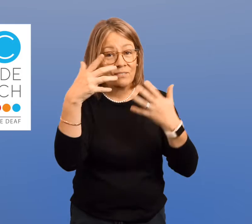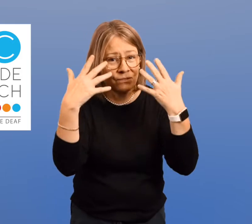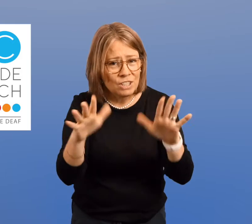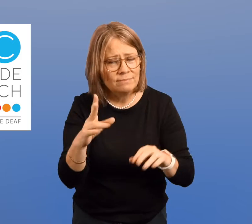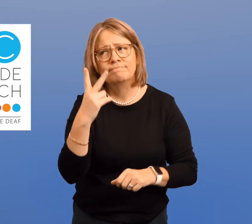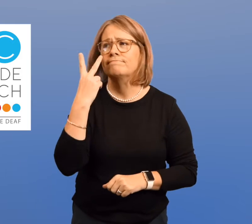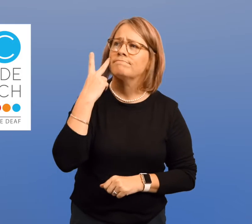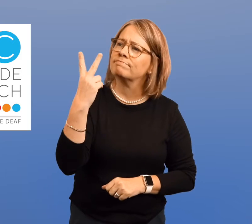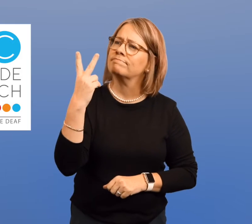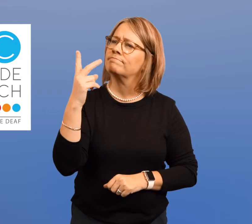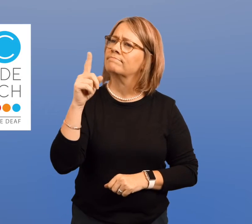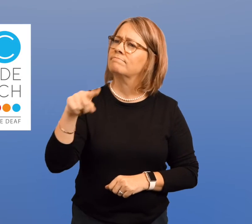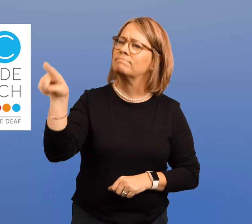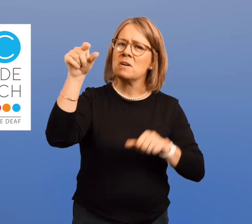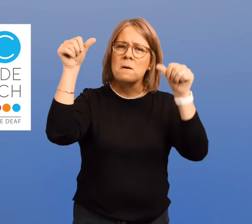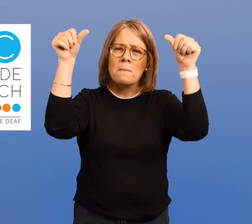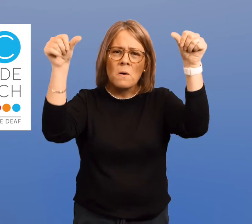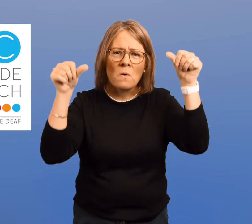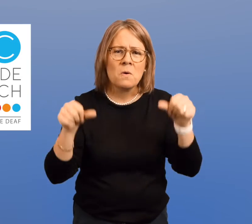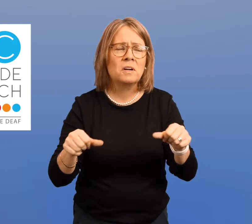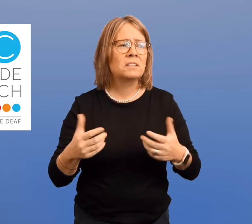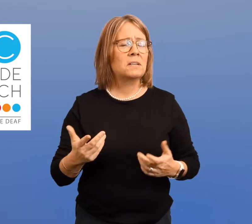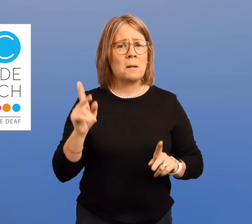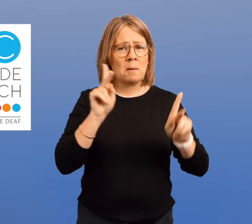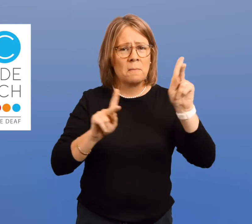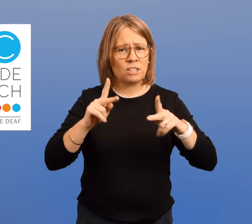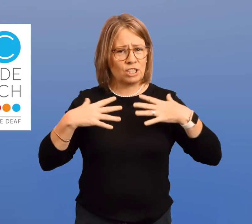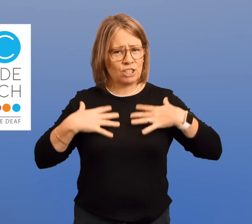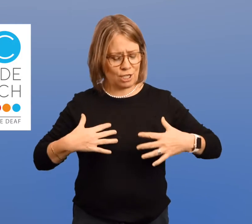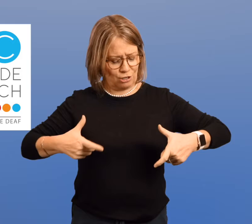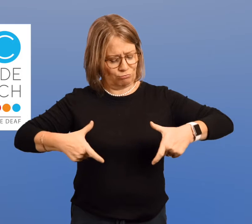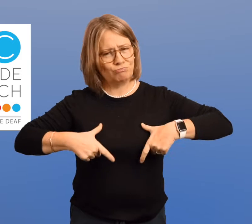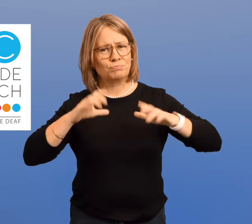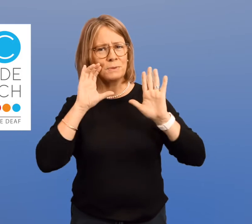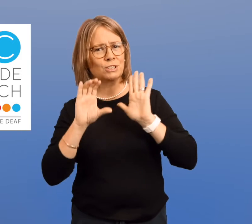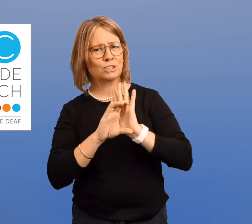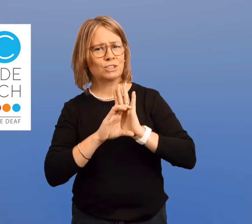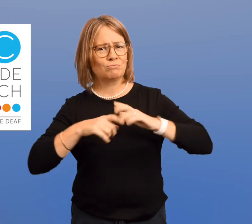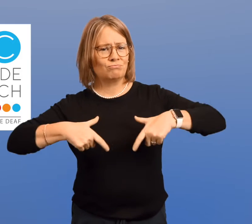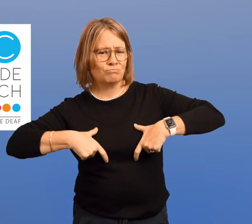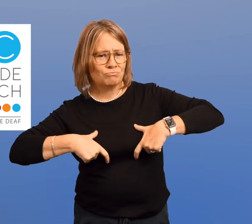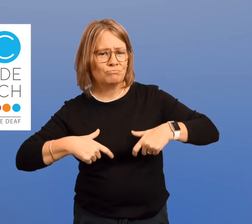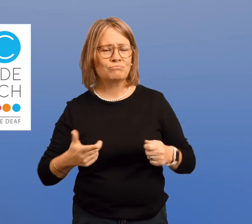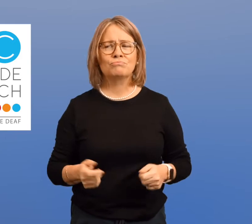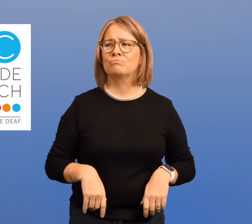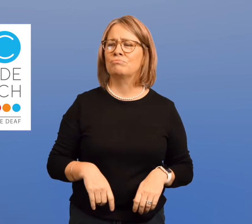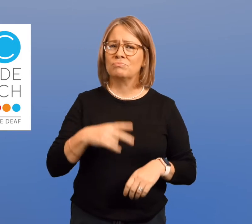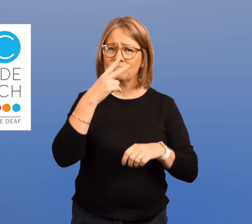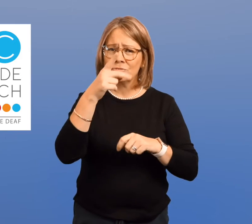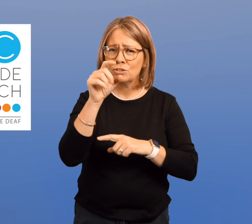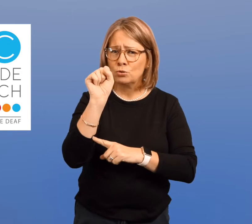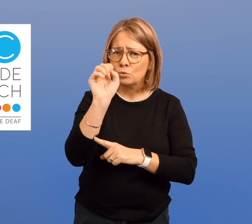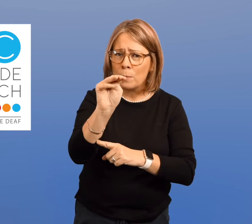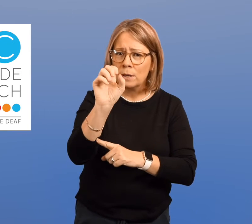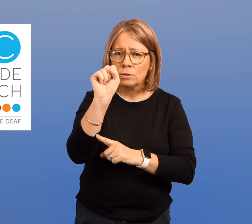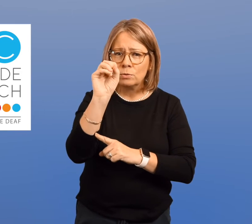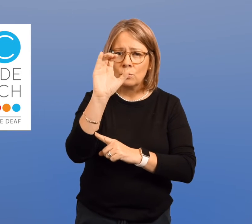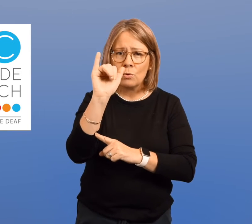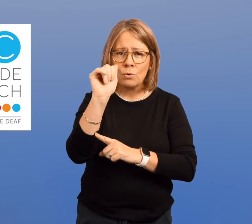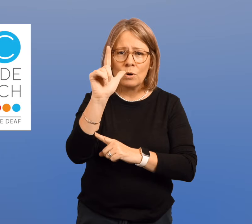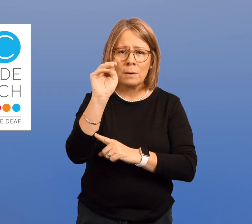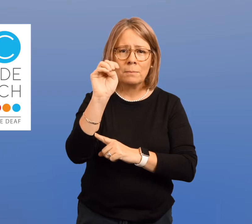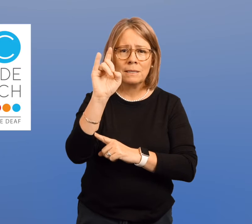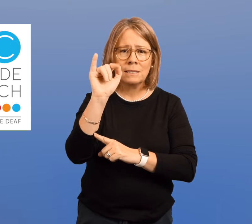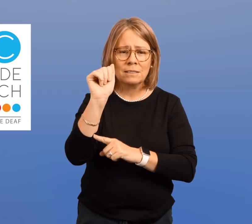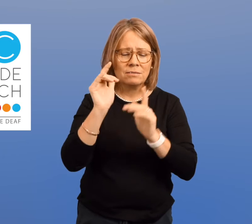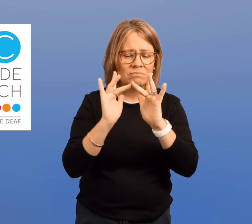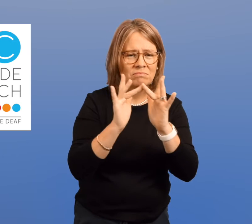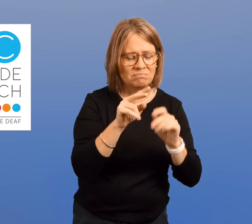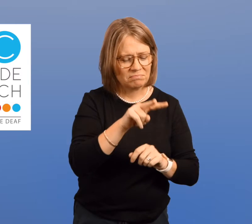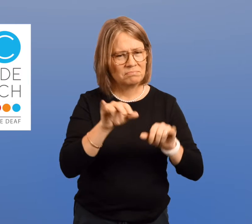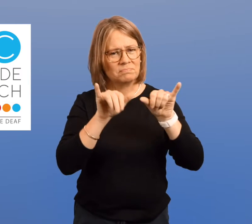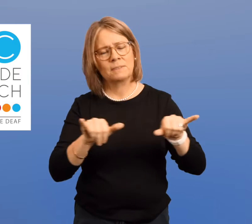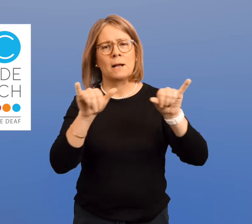Have you seen a picture, perhaps on posters or on a t-shirt or on social media --